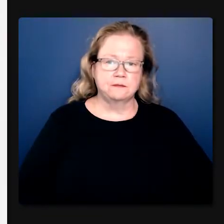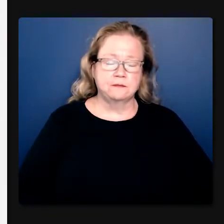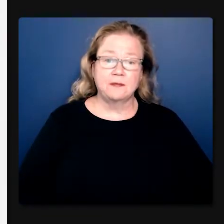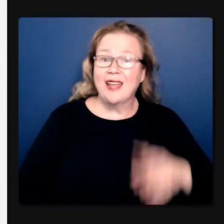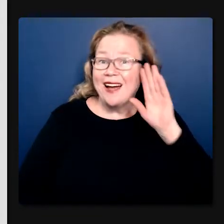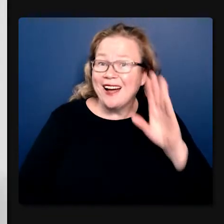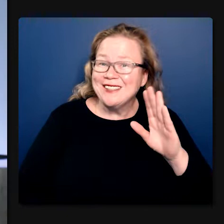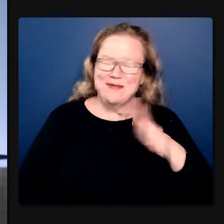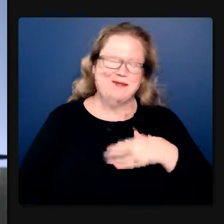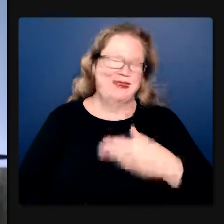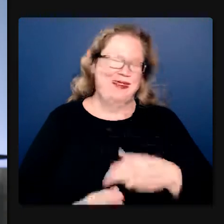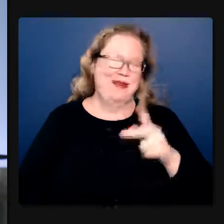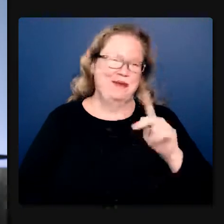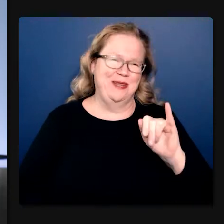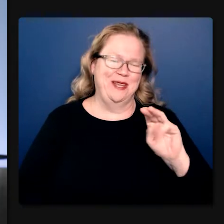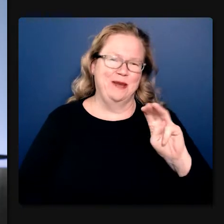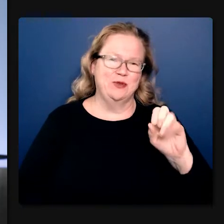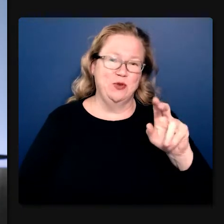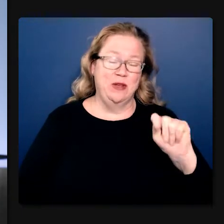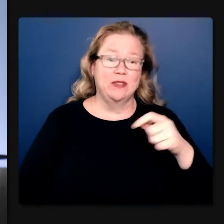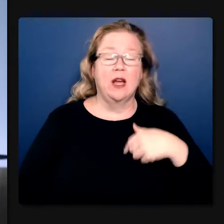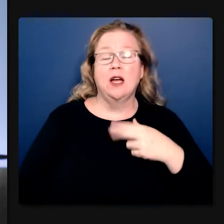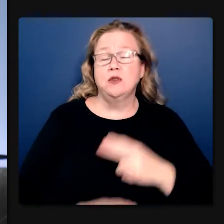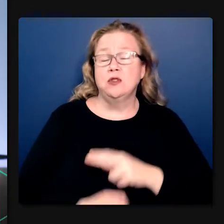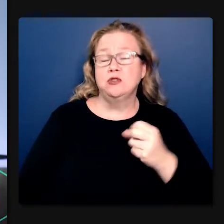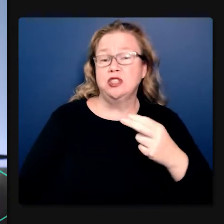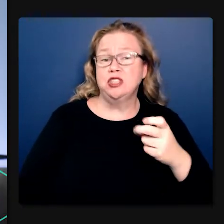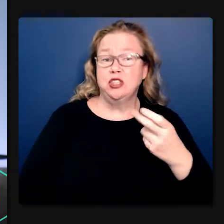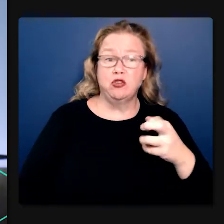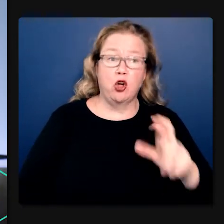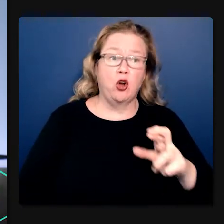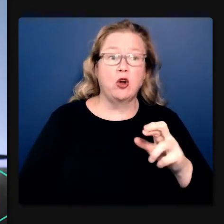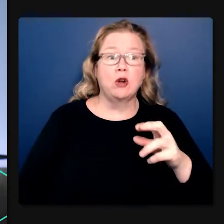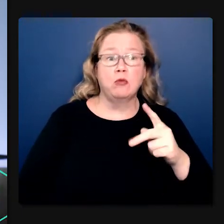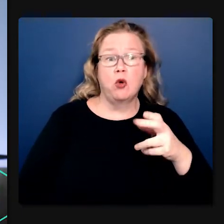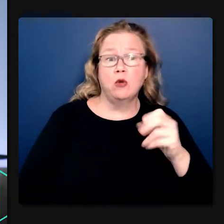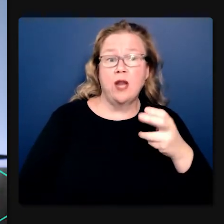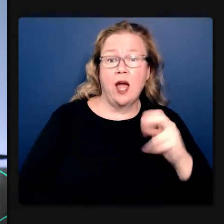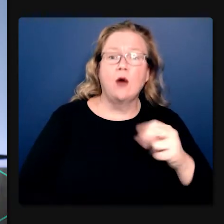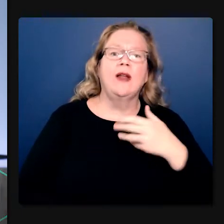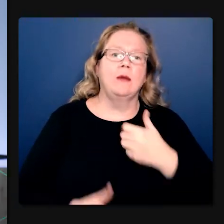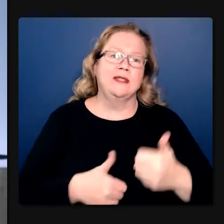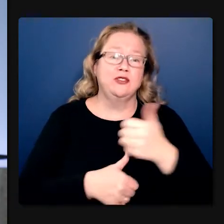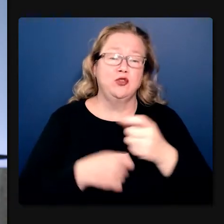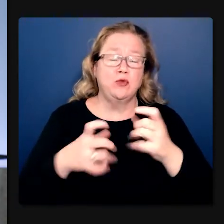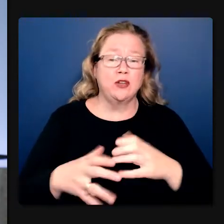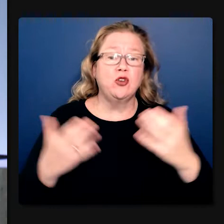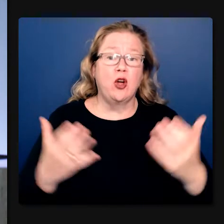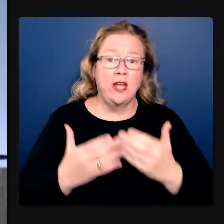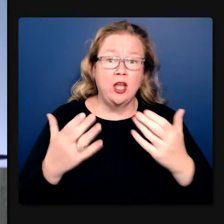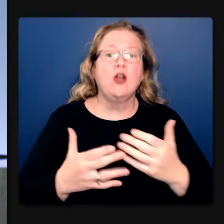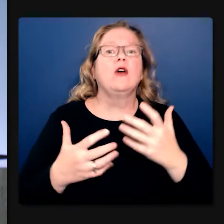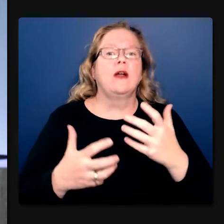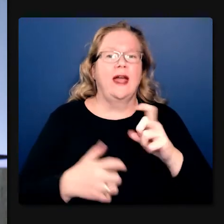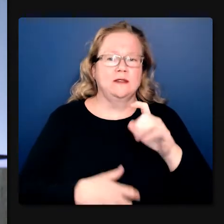[Kim] Hi, my name is Kim Swift. I use she/her pronouns, and I'm the senior director of Cloud Gaming at Xbox Game Studios Publishing.